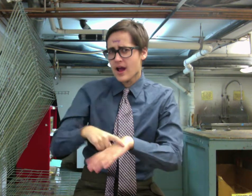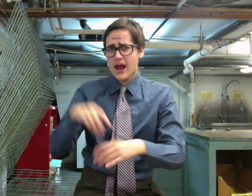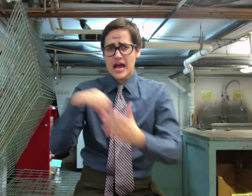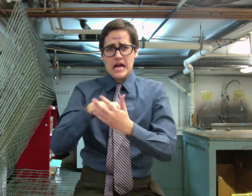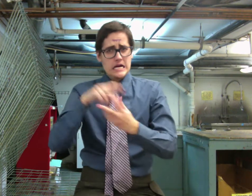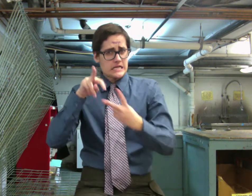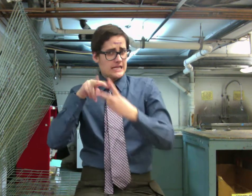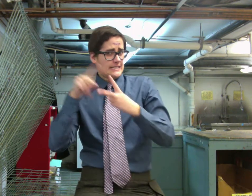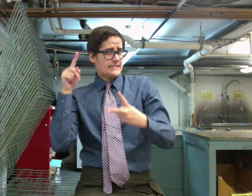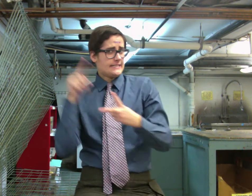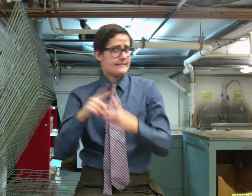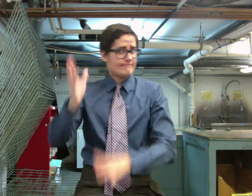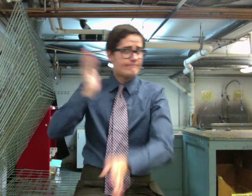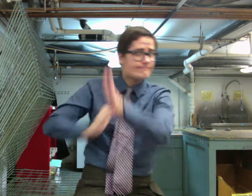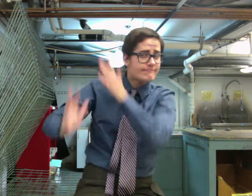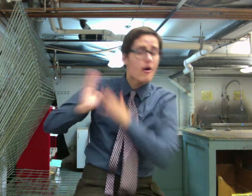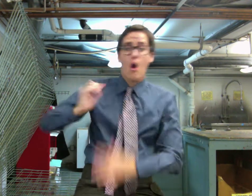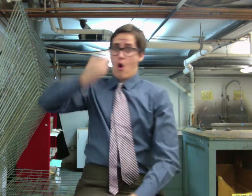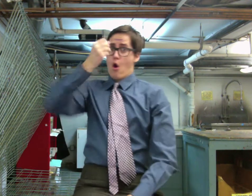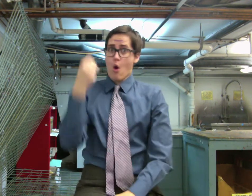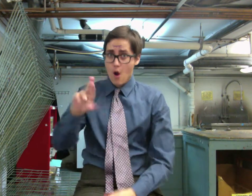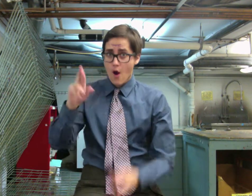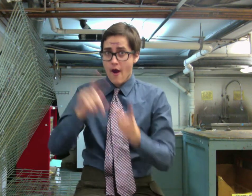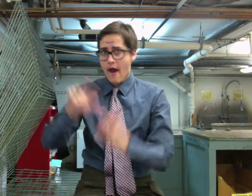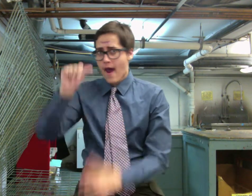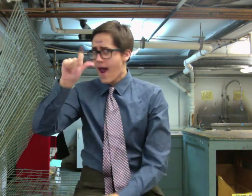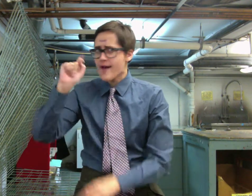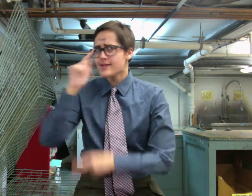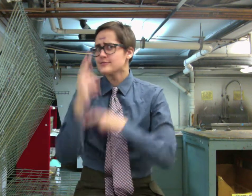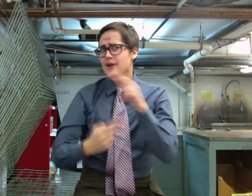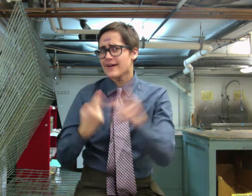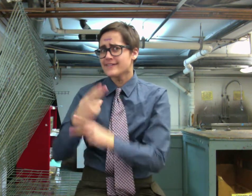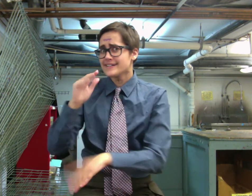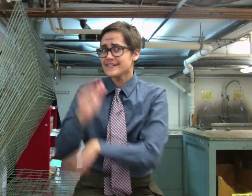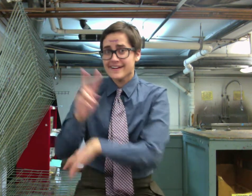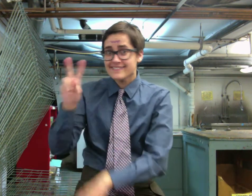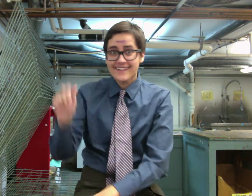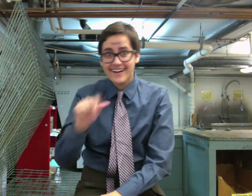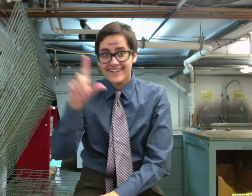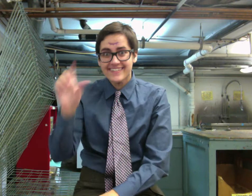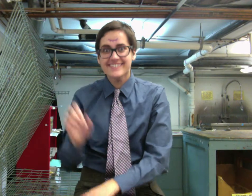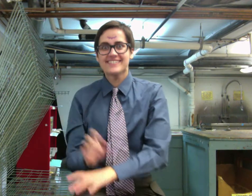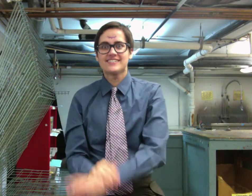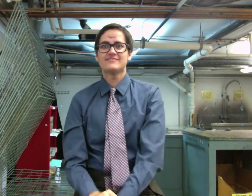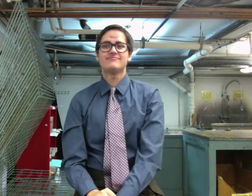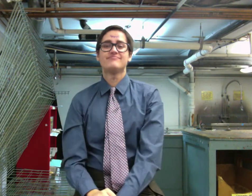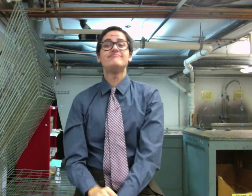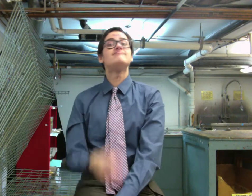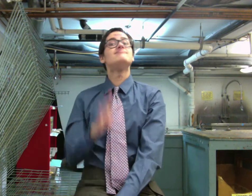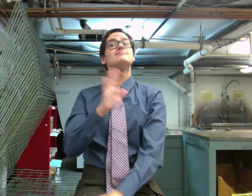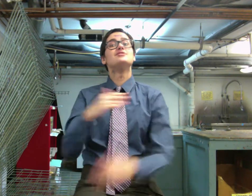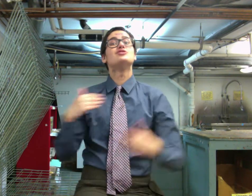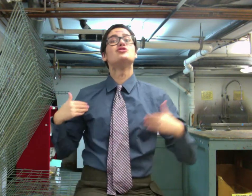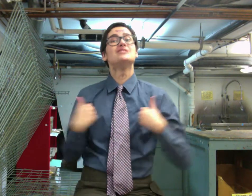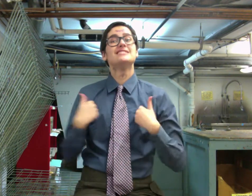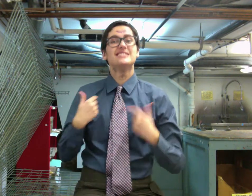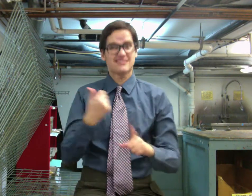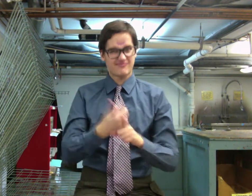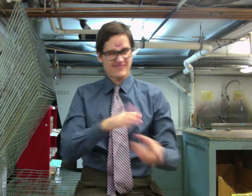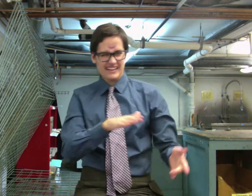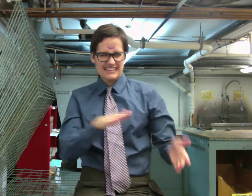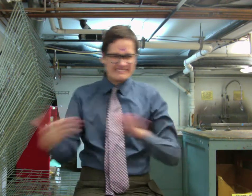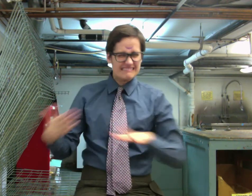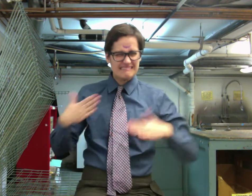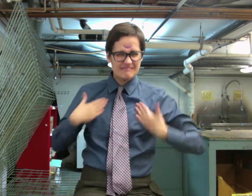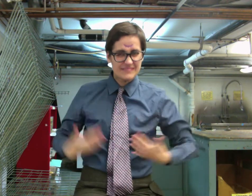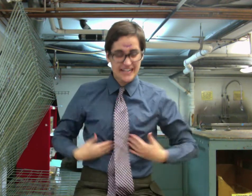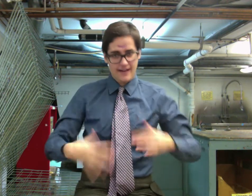prehistoric or alternate universe Night Vale! The creature's lifeless body was